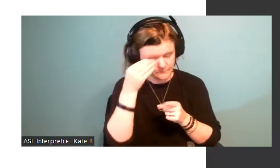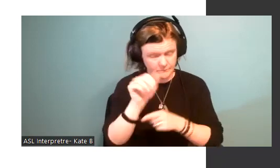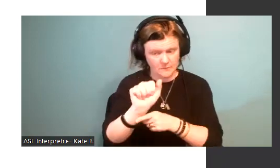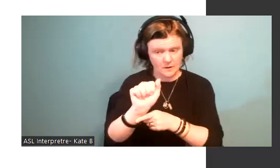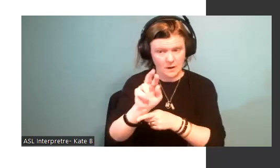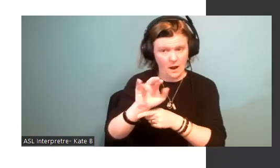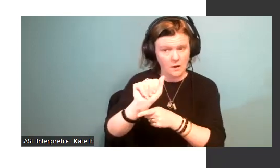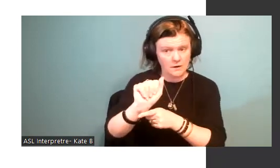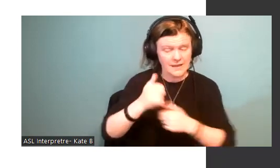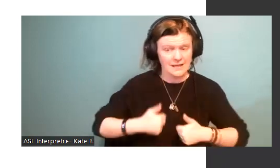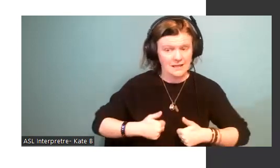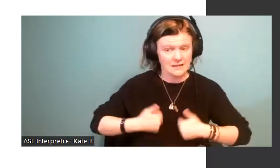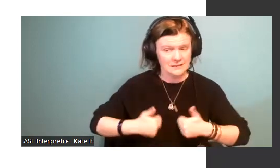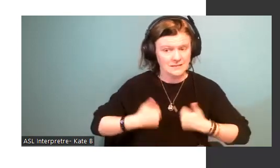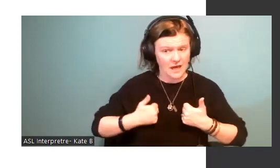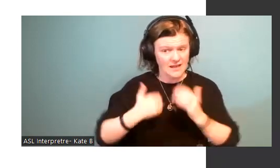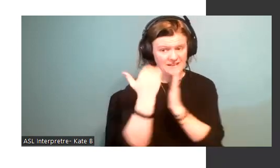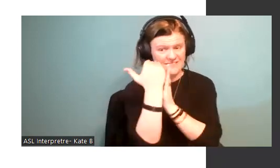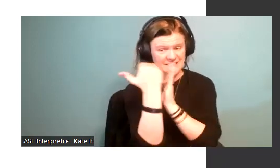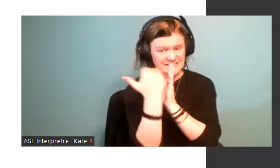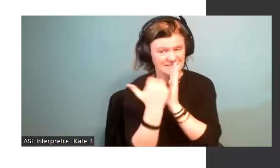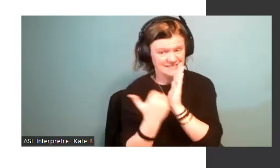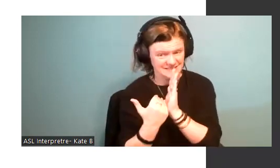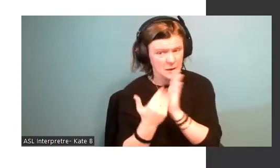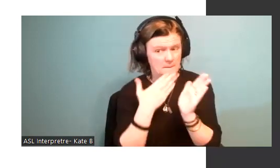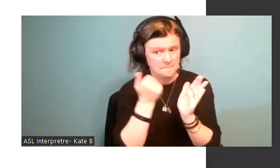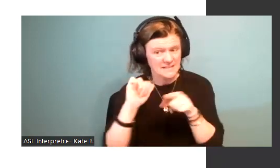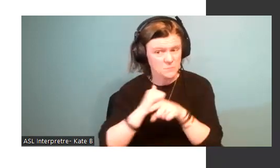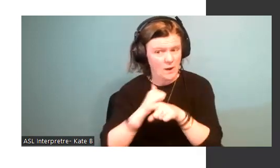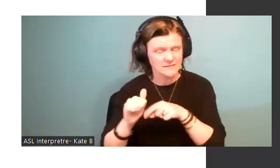this question at a previous presentation, is